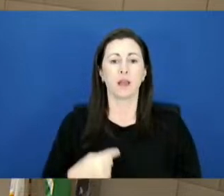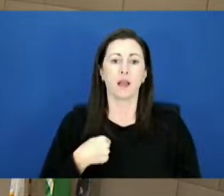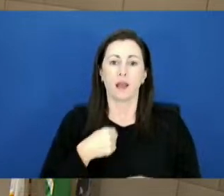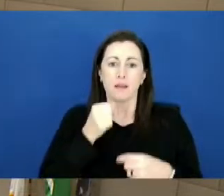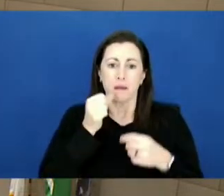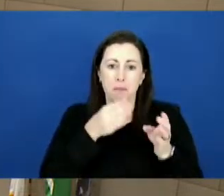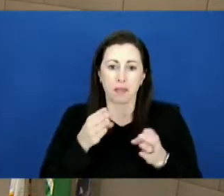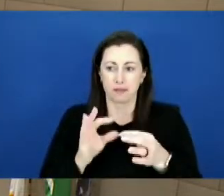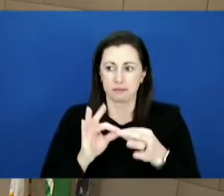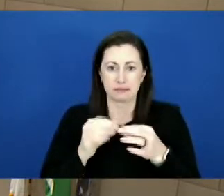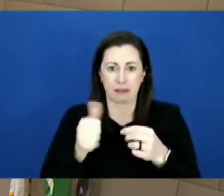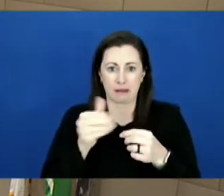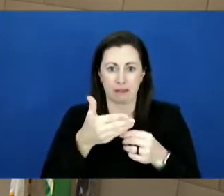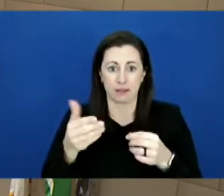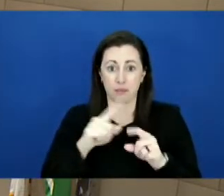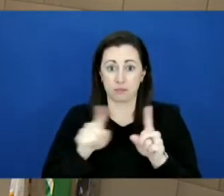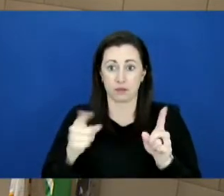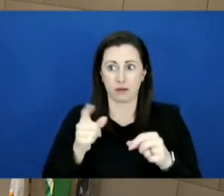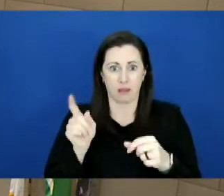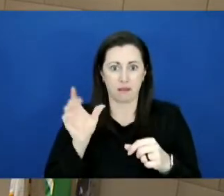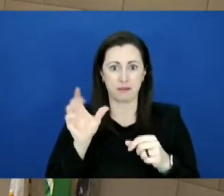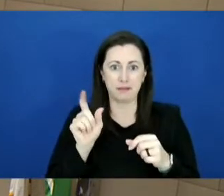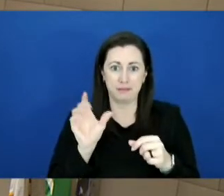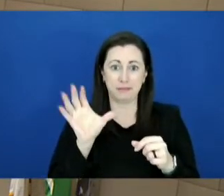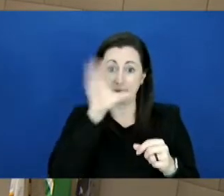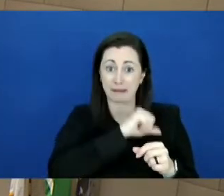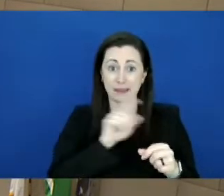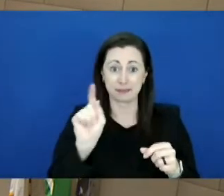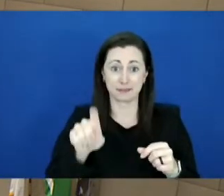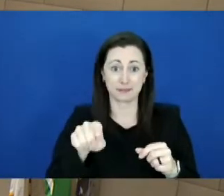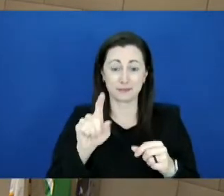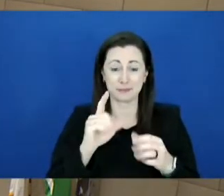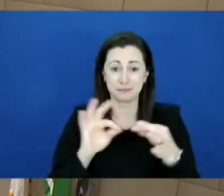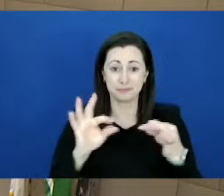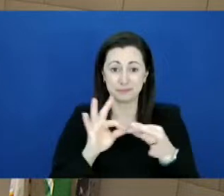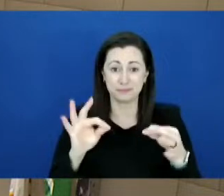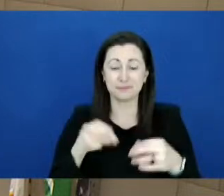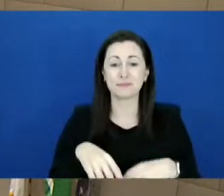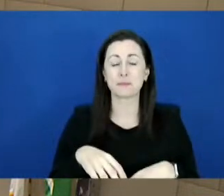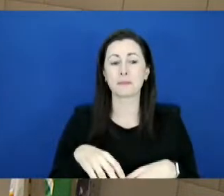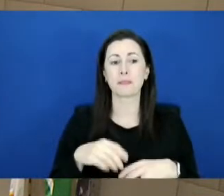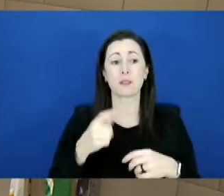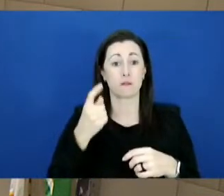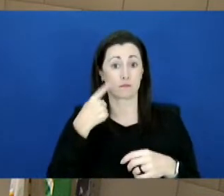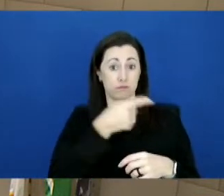COMMISSIONER LEAKE? I WAS NOT GOING